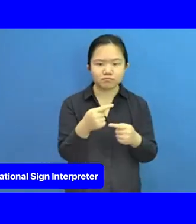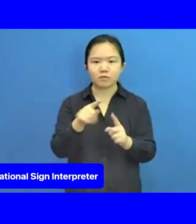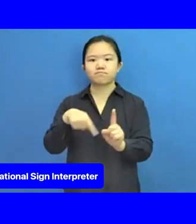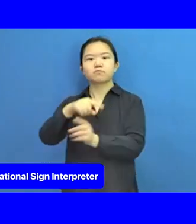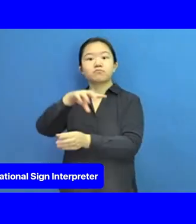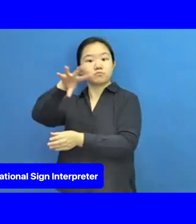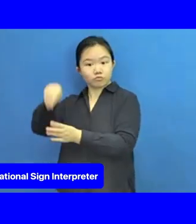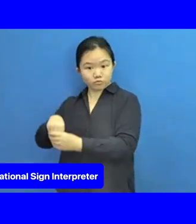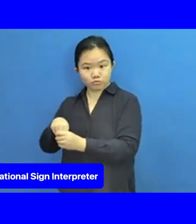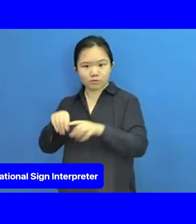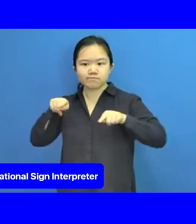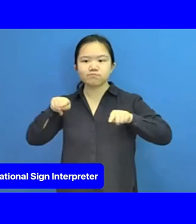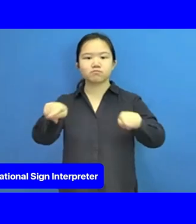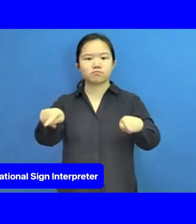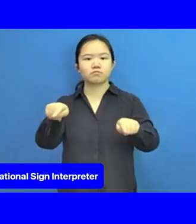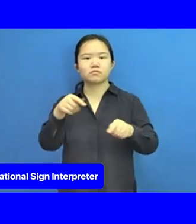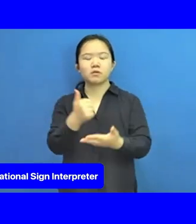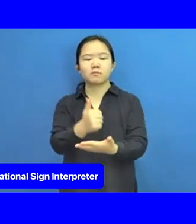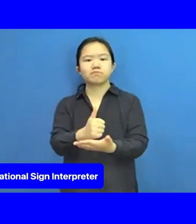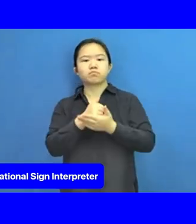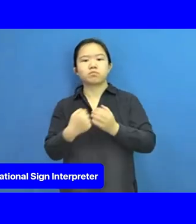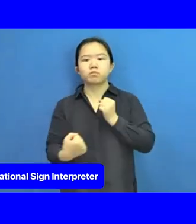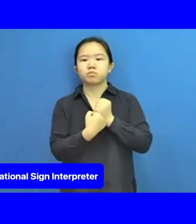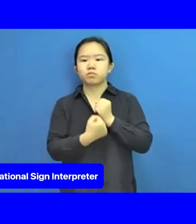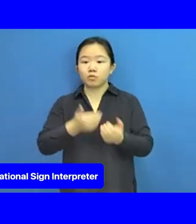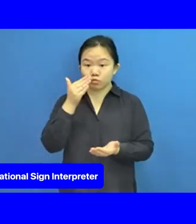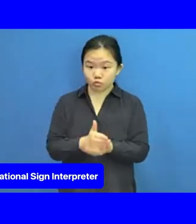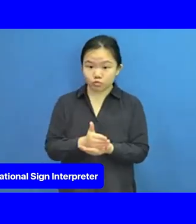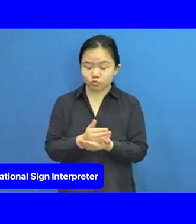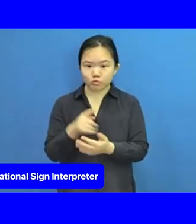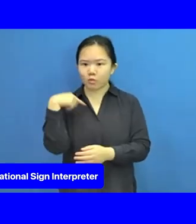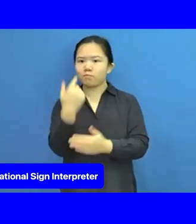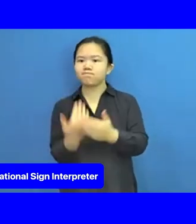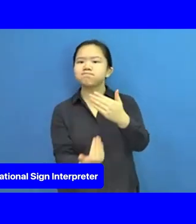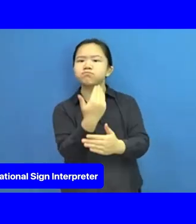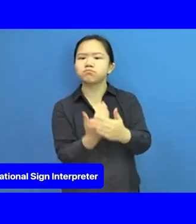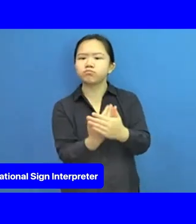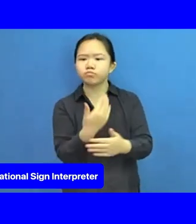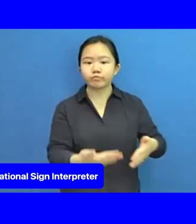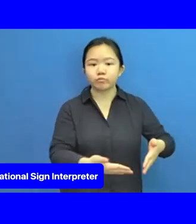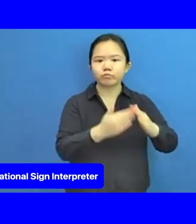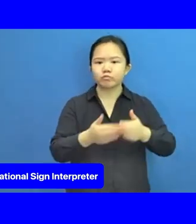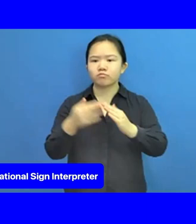to be brought to a wider audience. So this is just fantastic. Now for all those reasons,